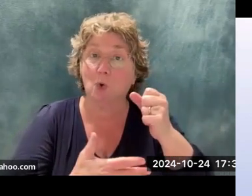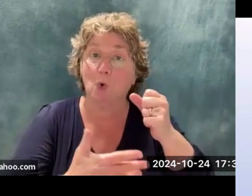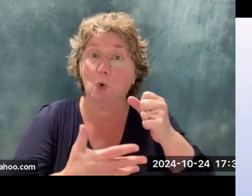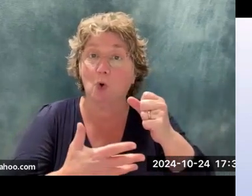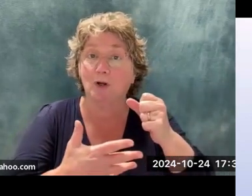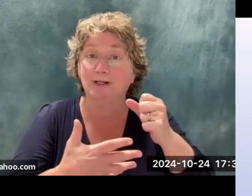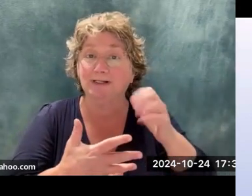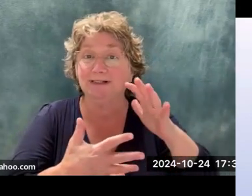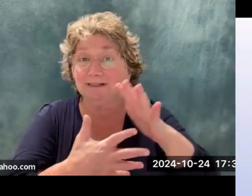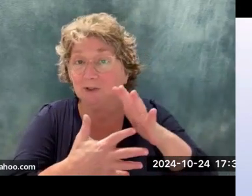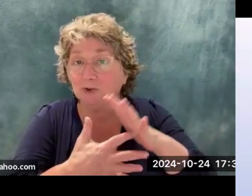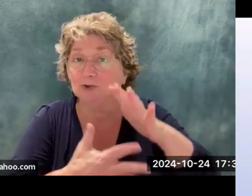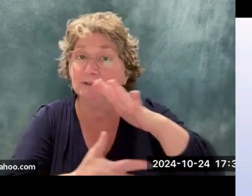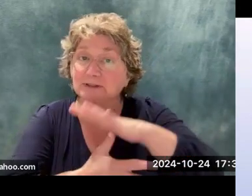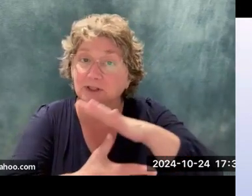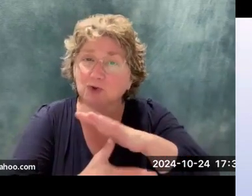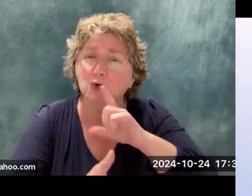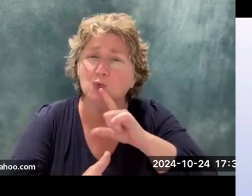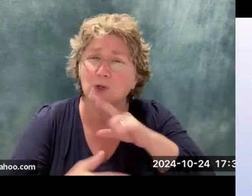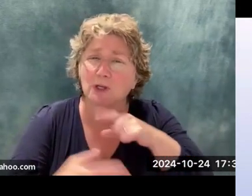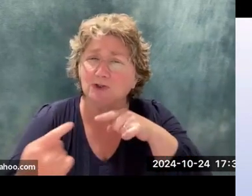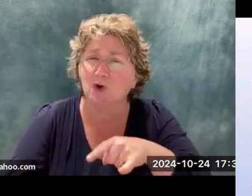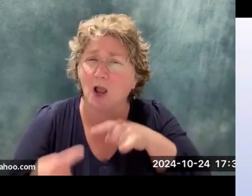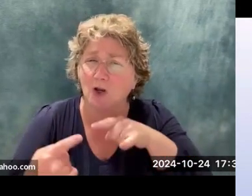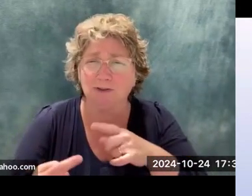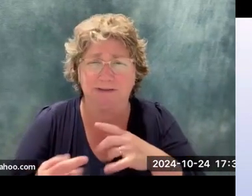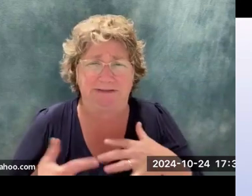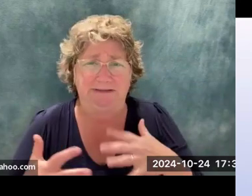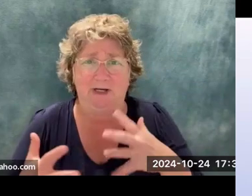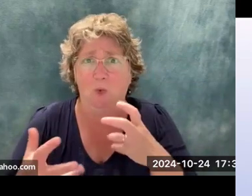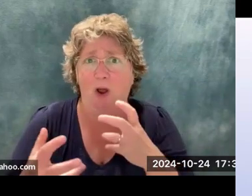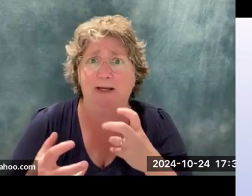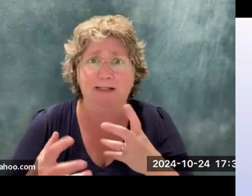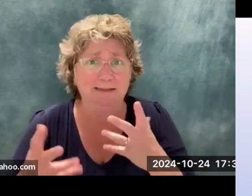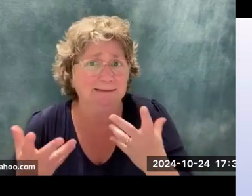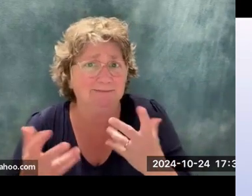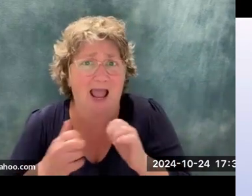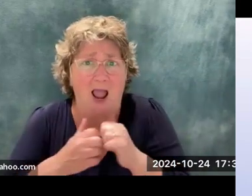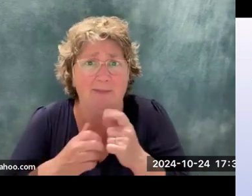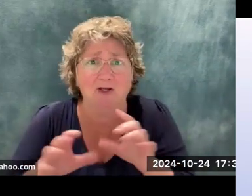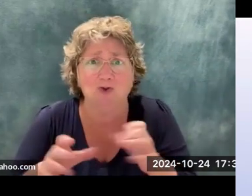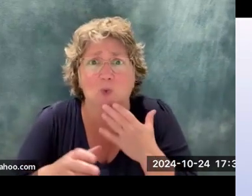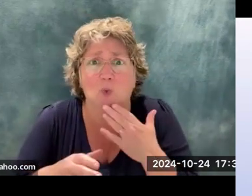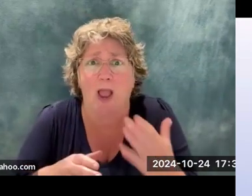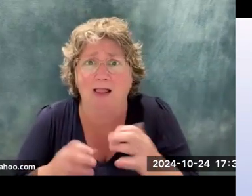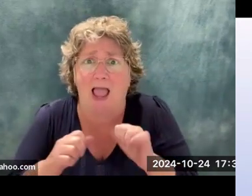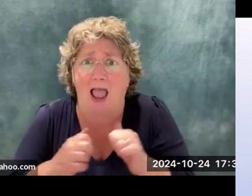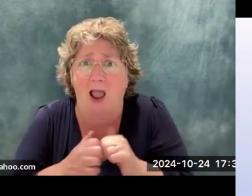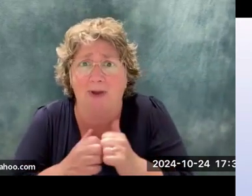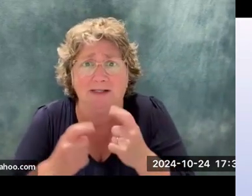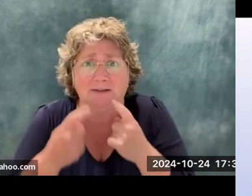were anxious about how they were going to keep up with their coursework and their education.